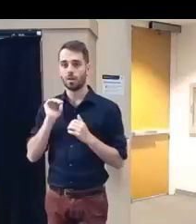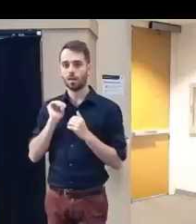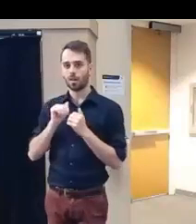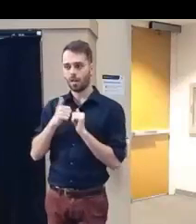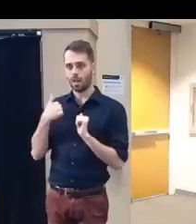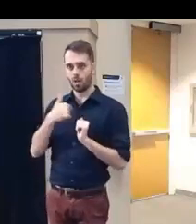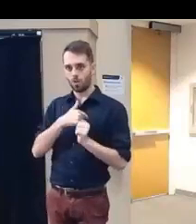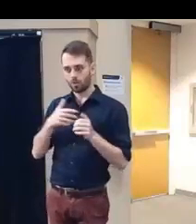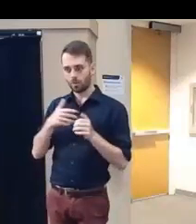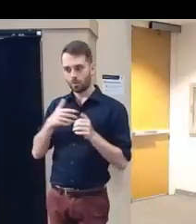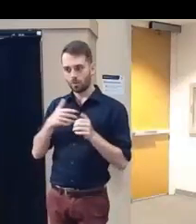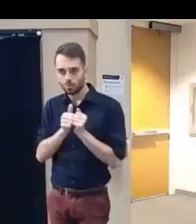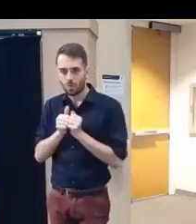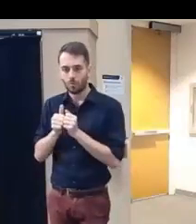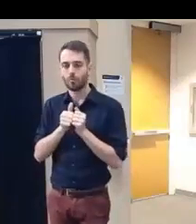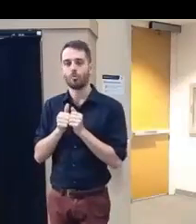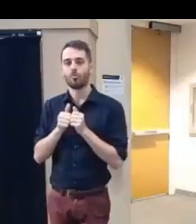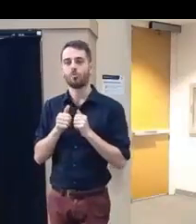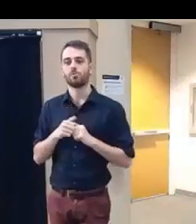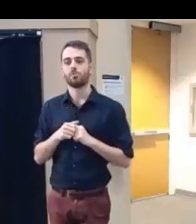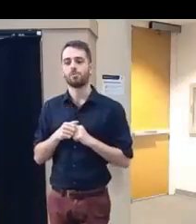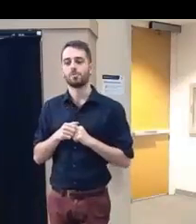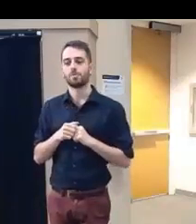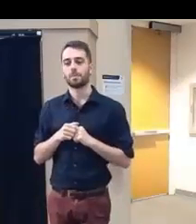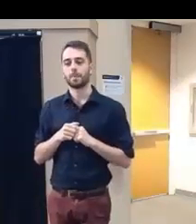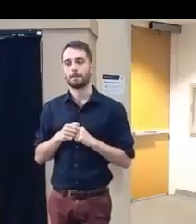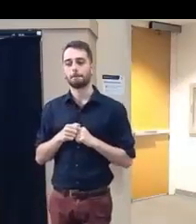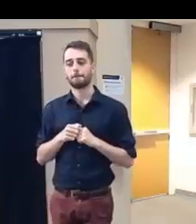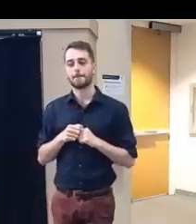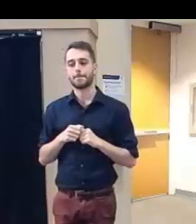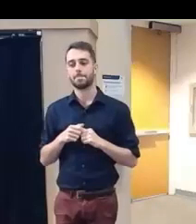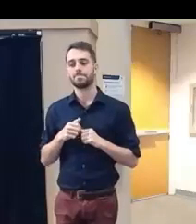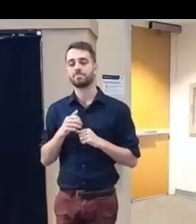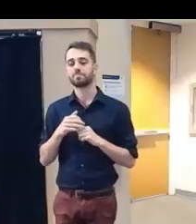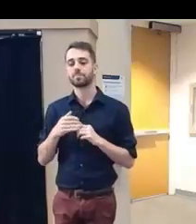we didn't think possible um specifically for the two things I mentioned today what